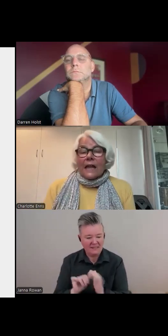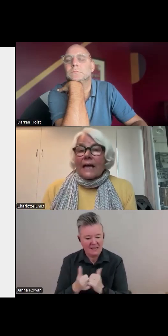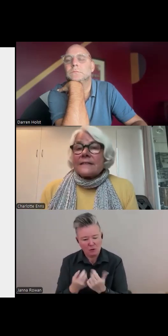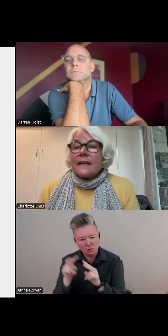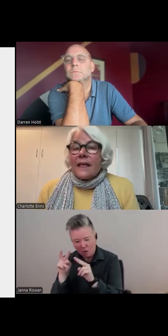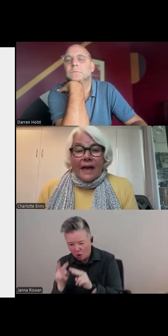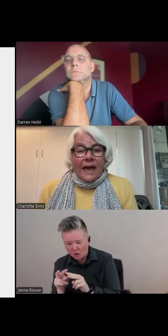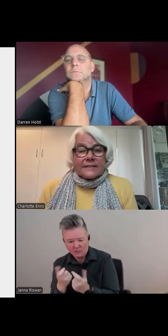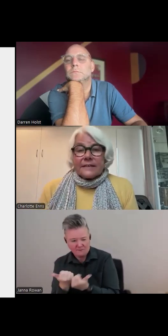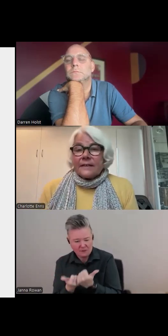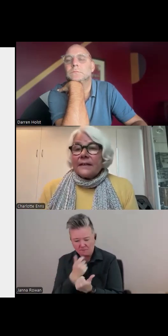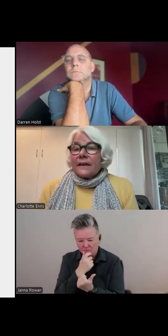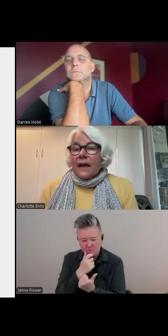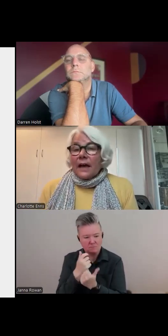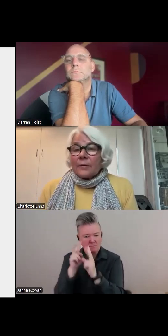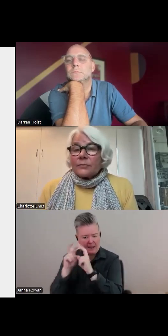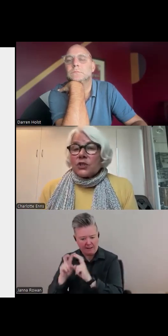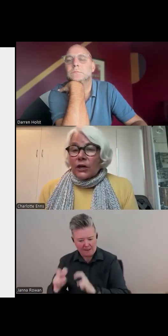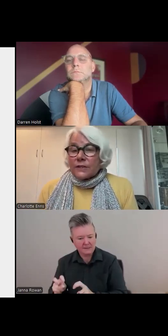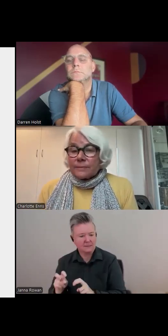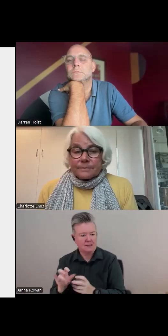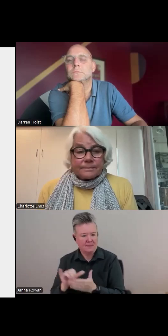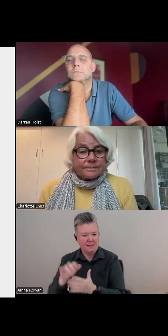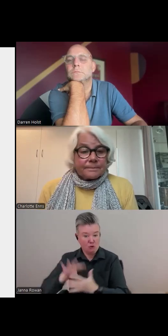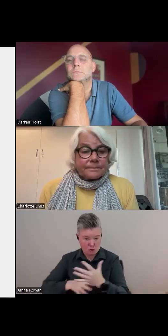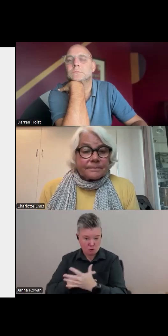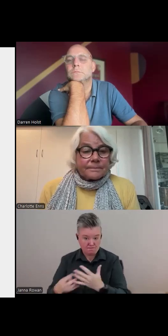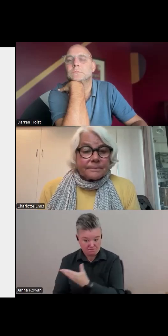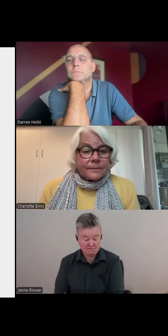look through and analyze that chart.